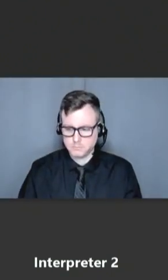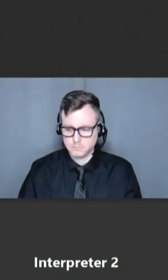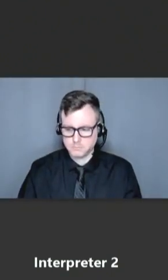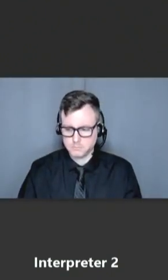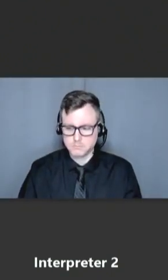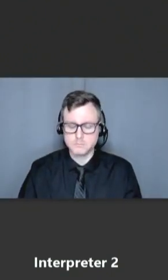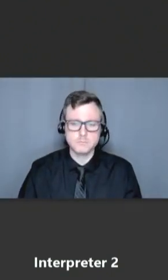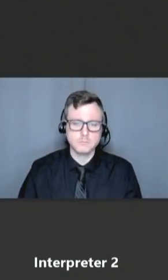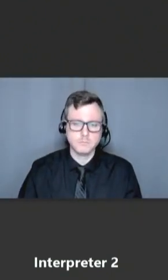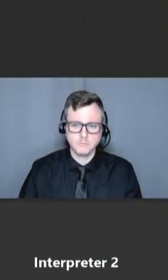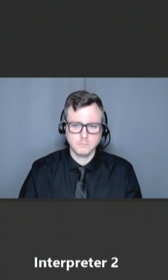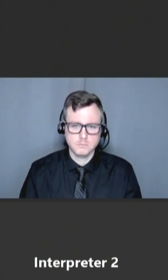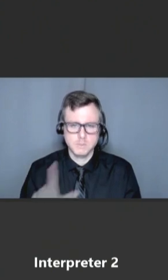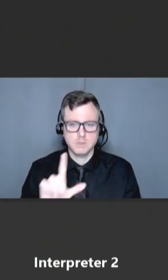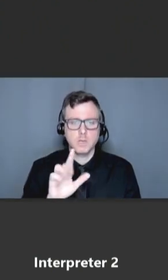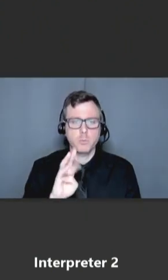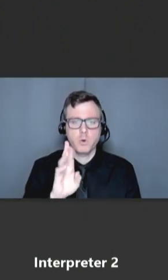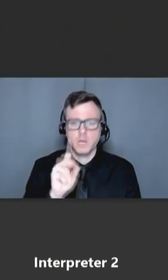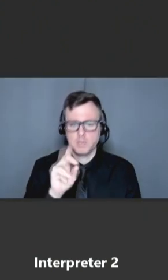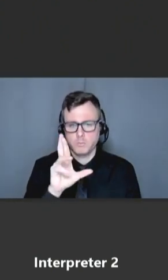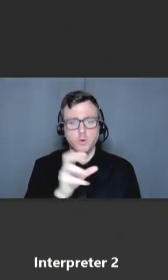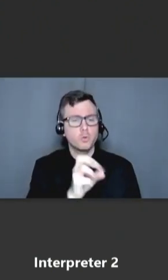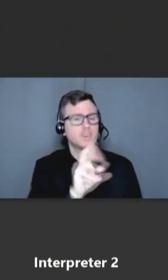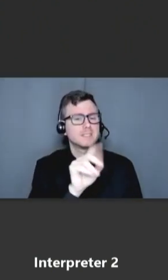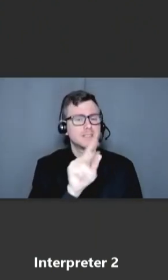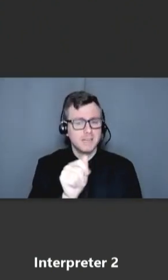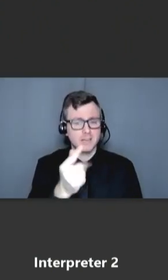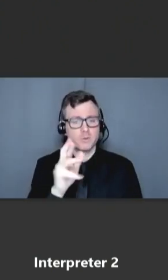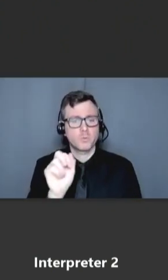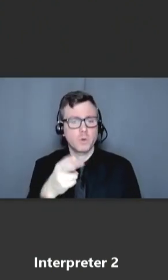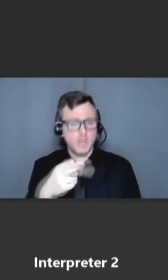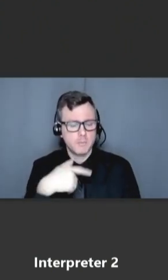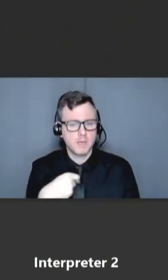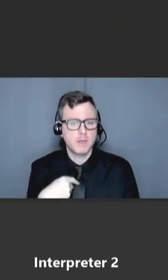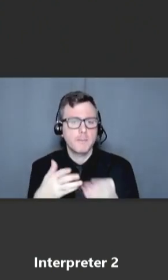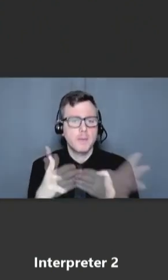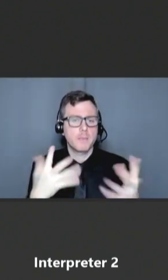Bradbury-Sullivan LGBT Community Center. She is a public health researcher who is